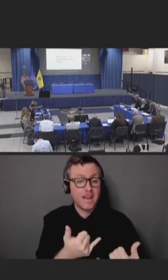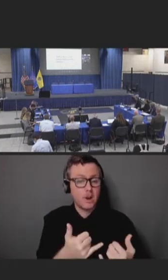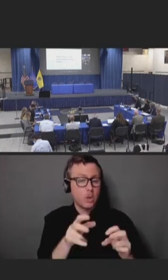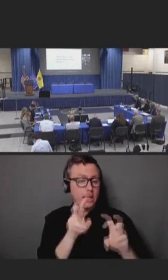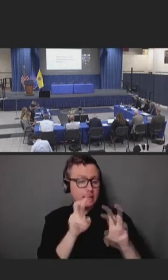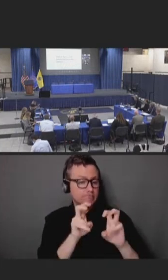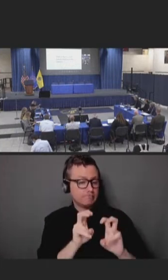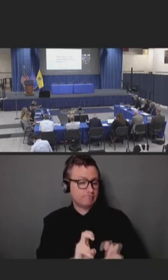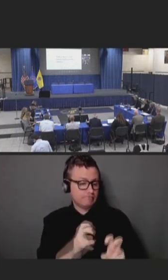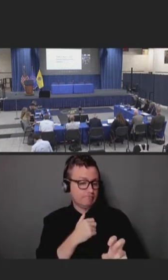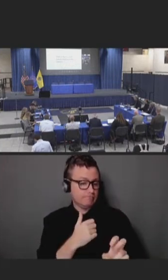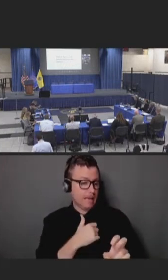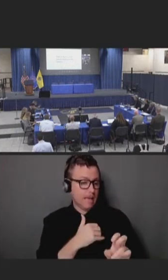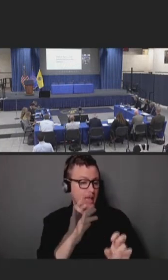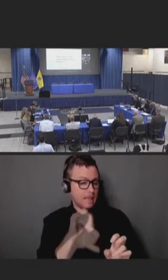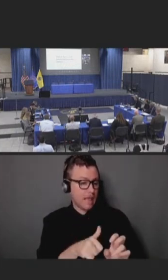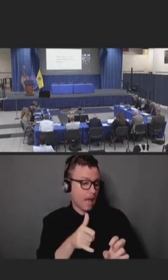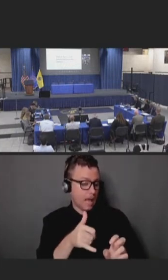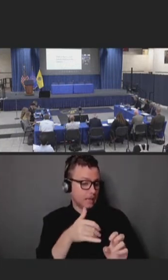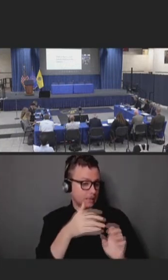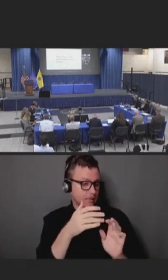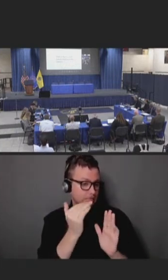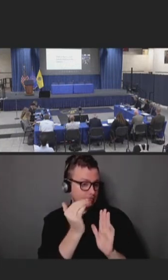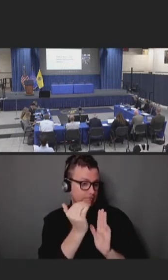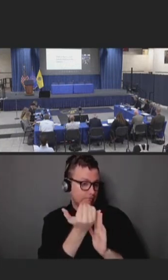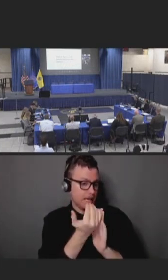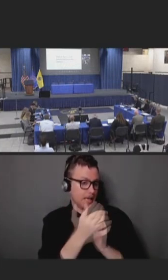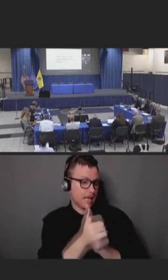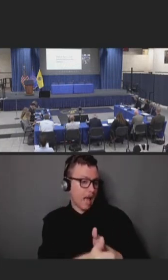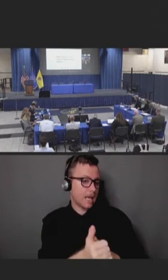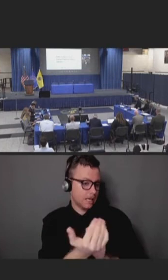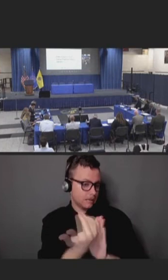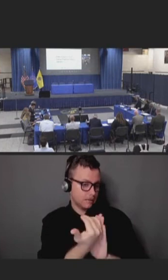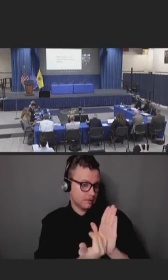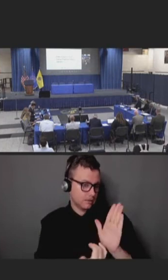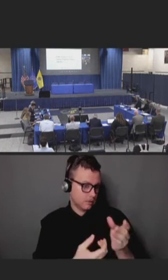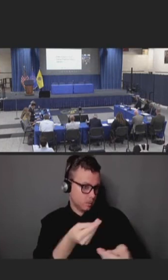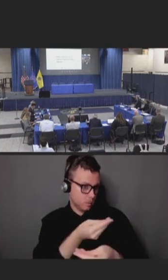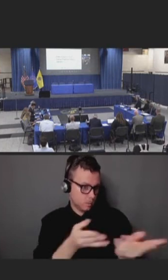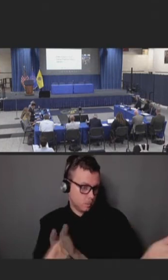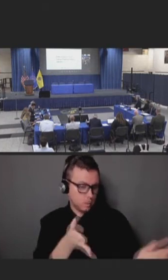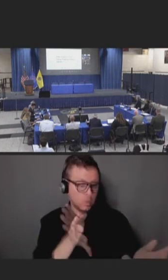the guidance that we'll be putting out, but wanted to share this update.